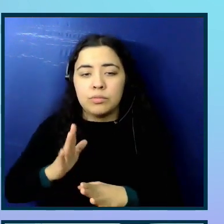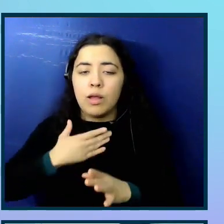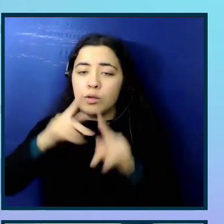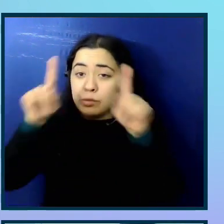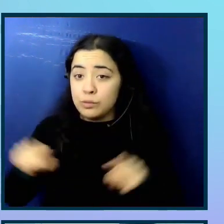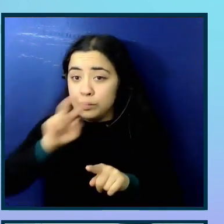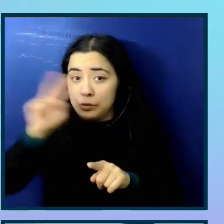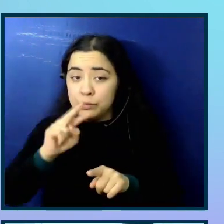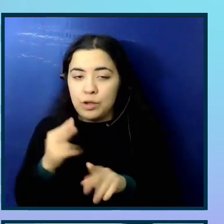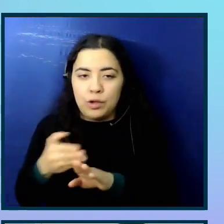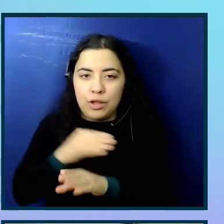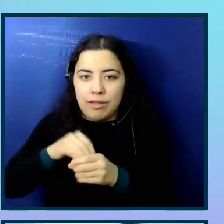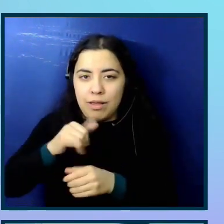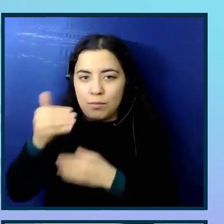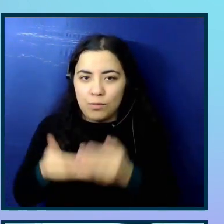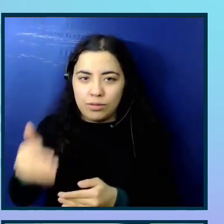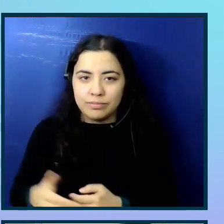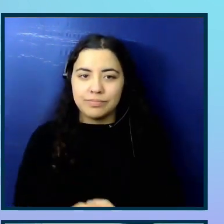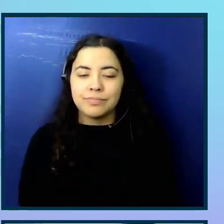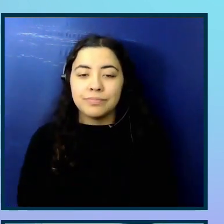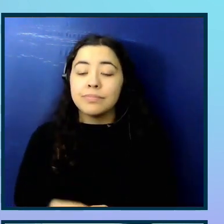really early on in the process. Go to the next slide.